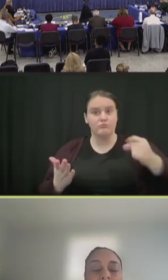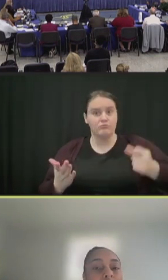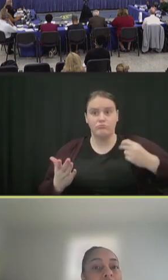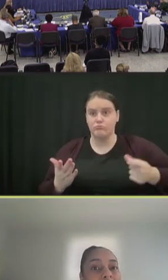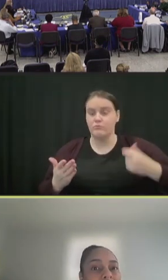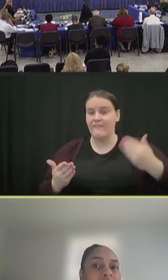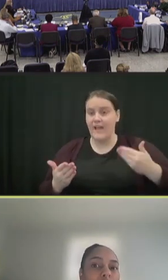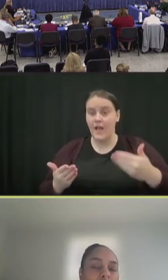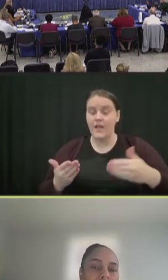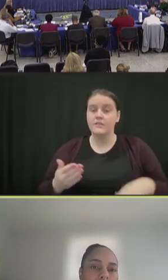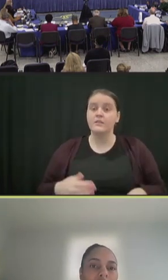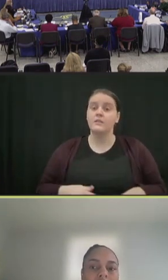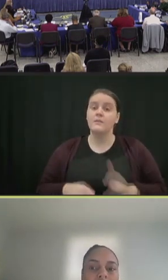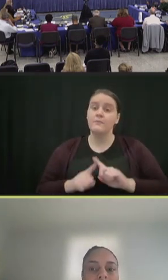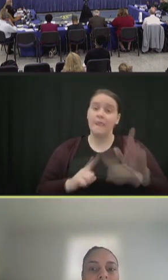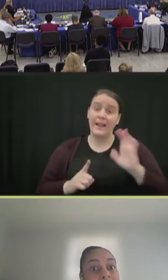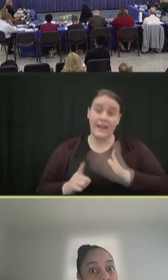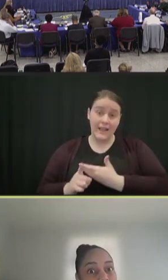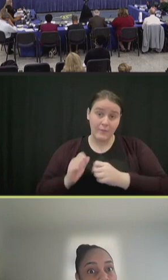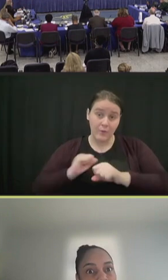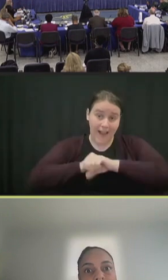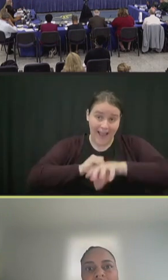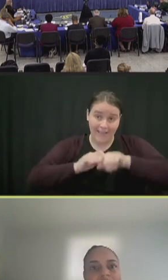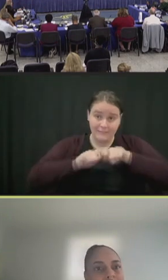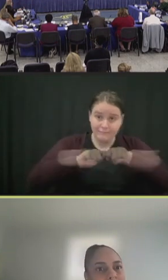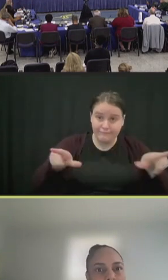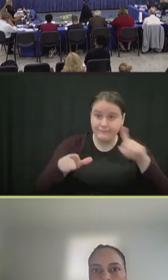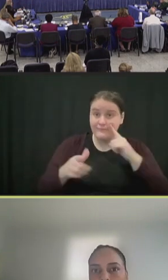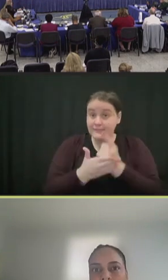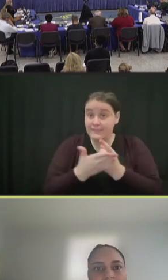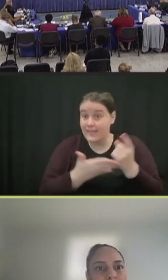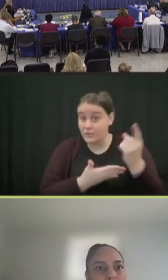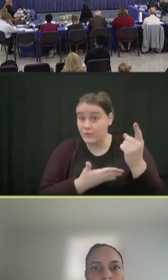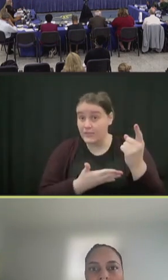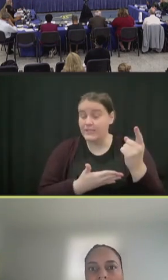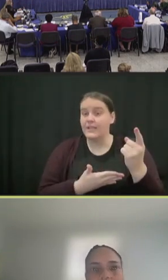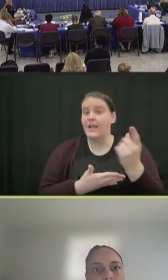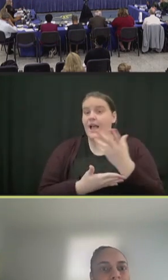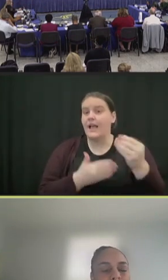But our ads that are launching next week -- and then the remainder of ads right throughout